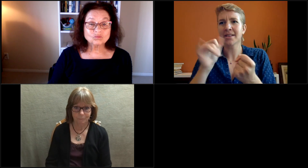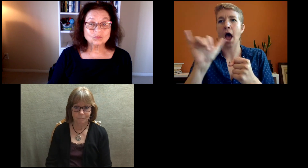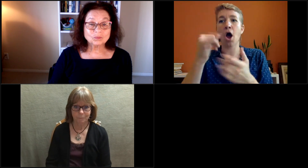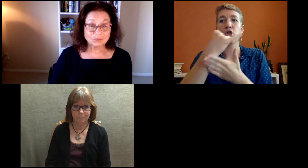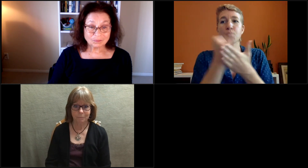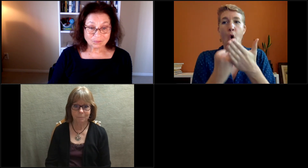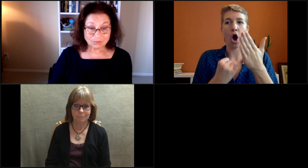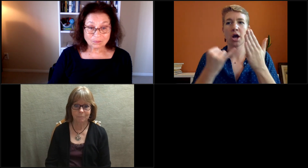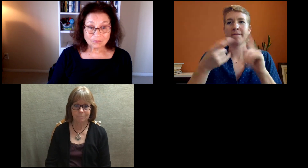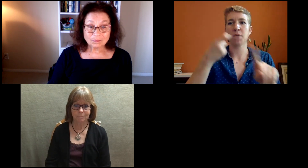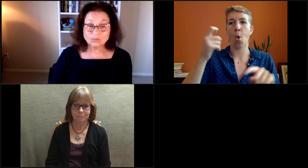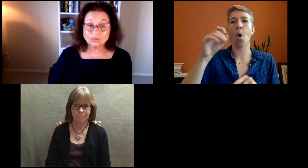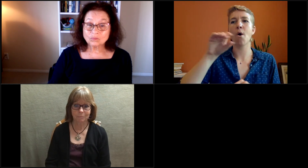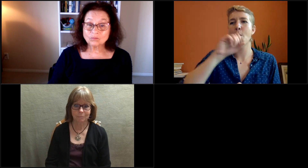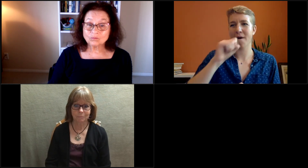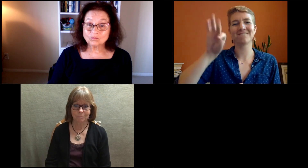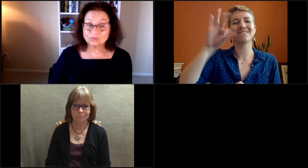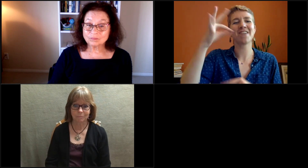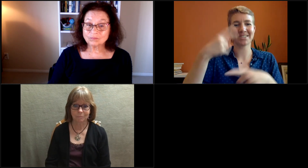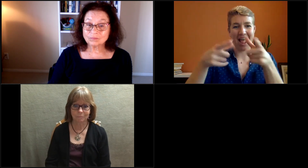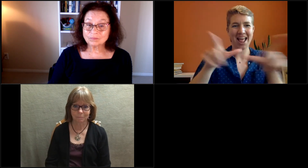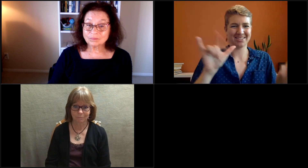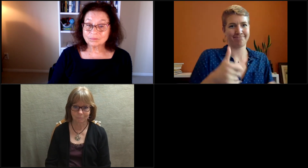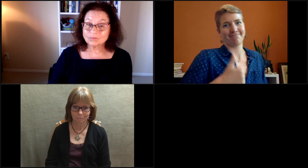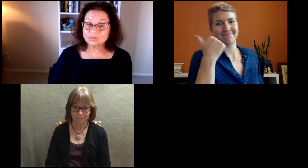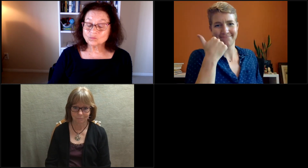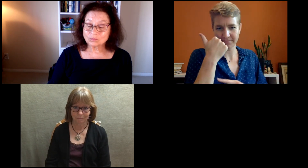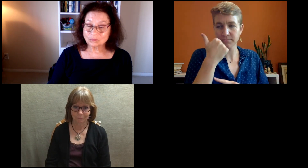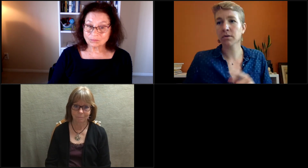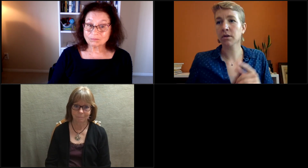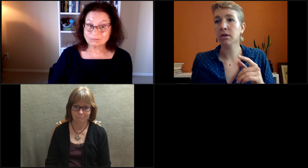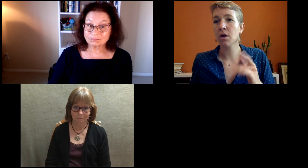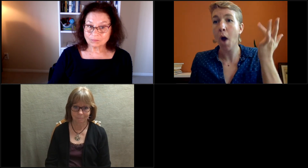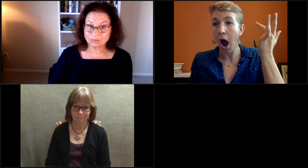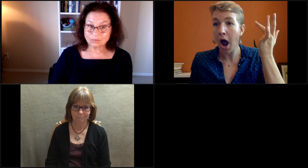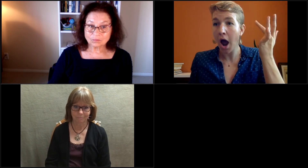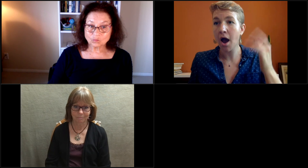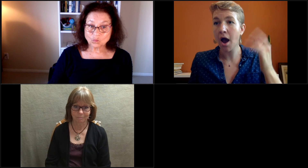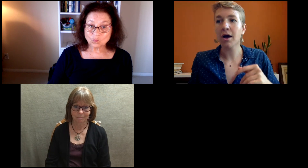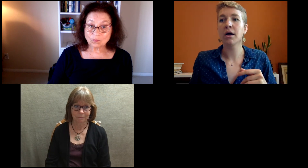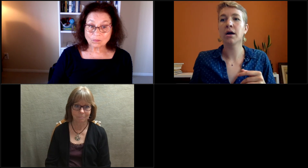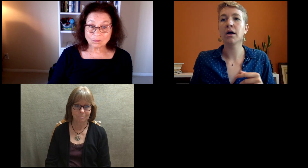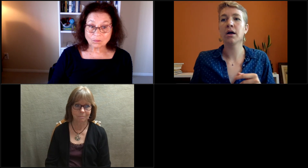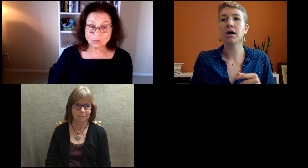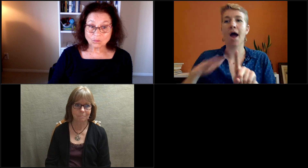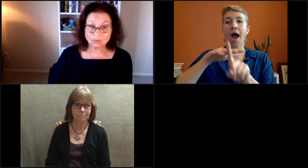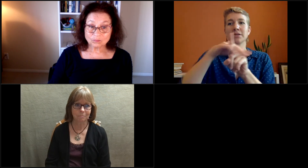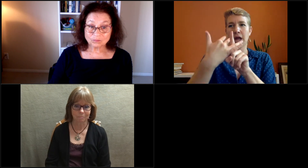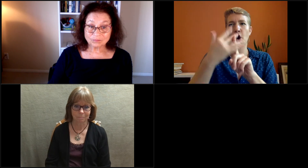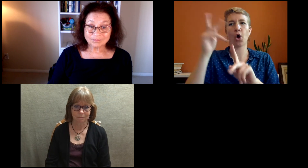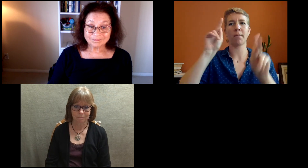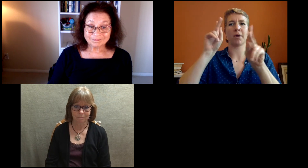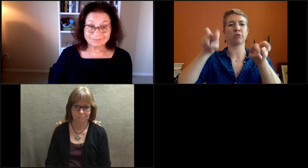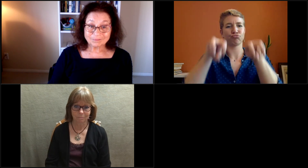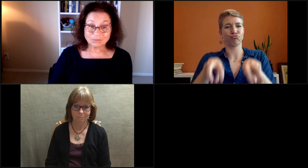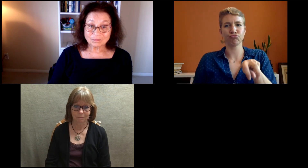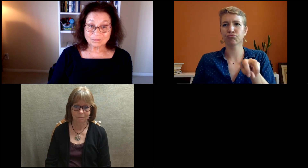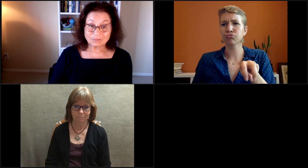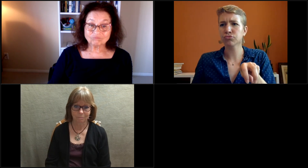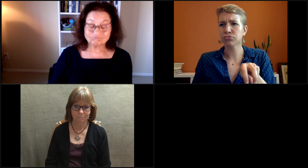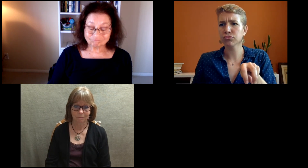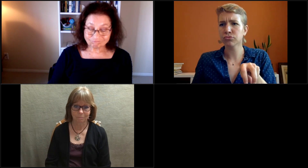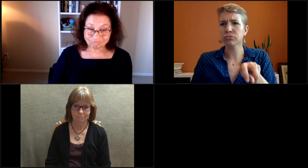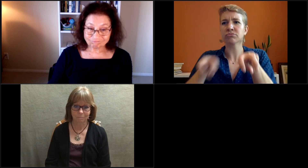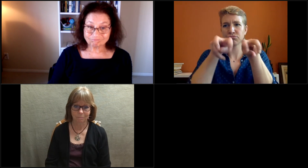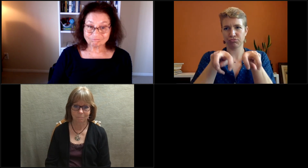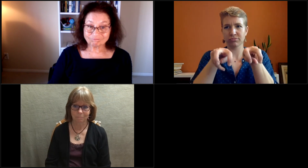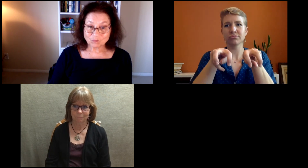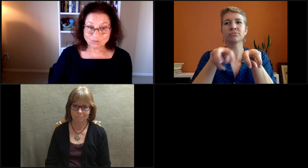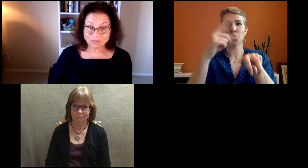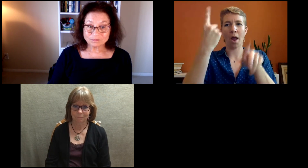It looks very much like the drawing from Old French Sign Language. The context was two people sitting side-by-side,